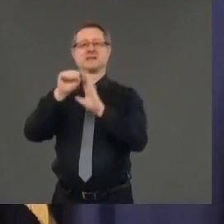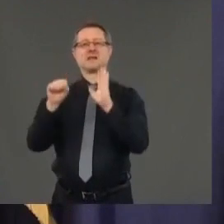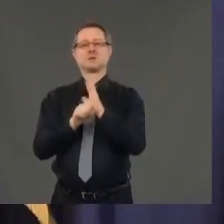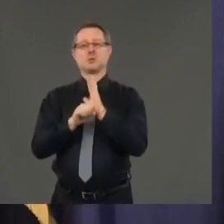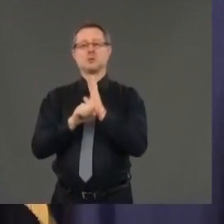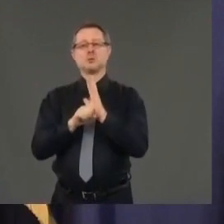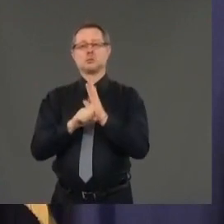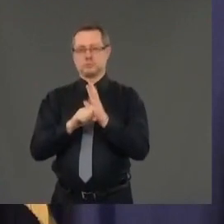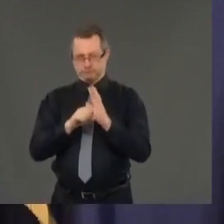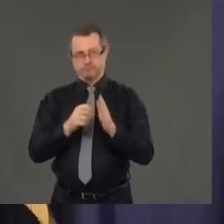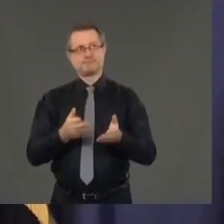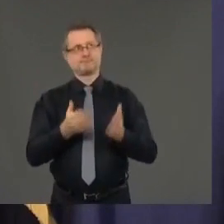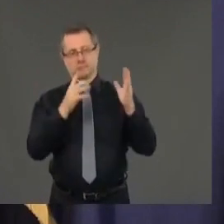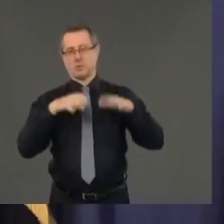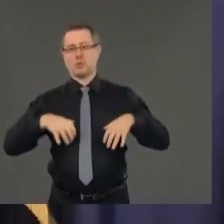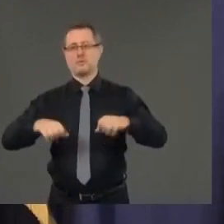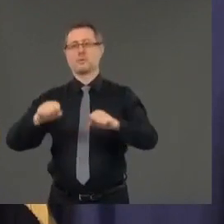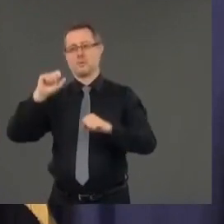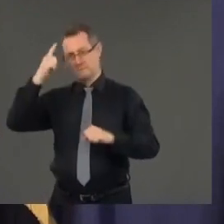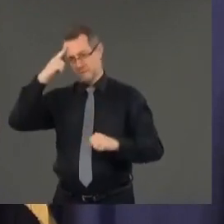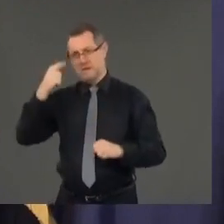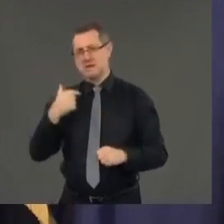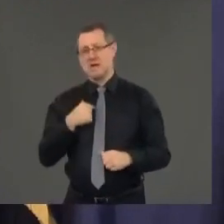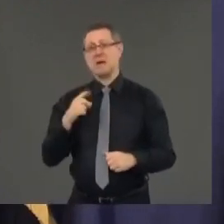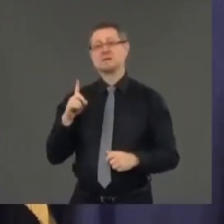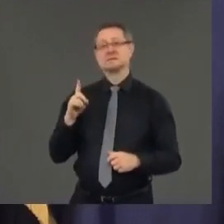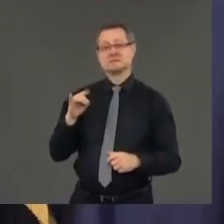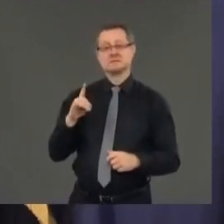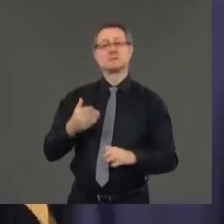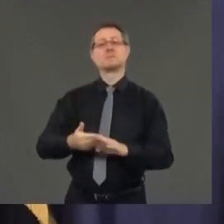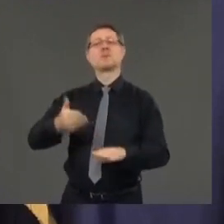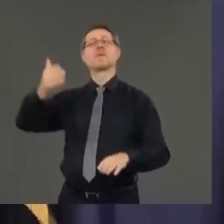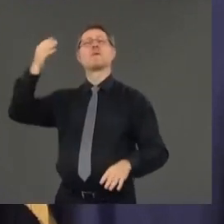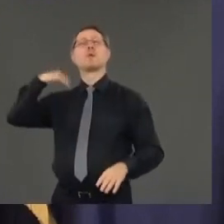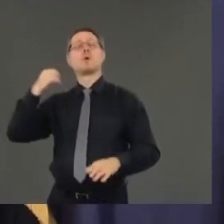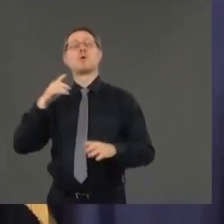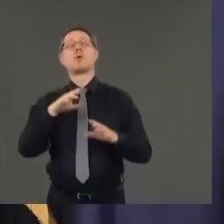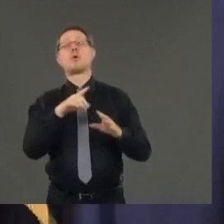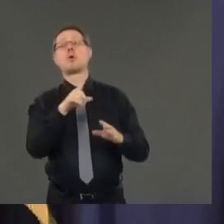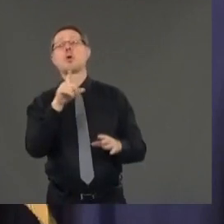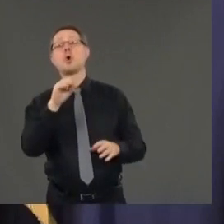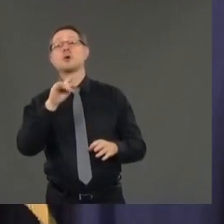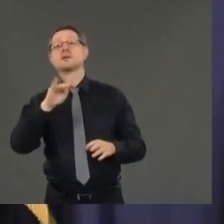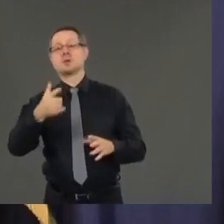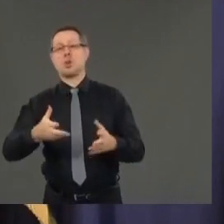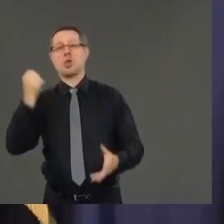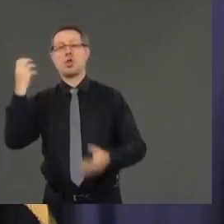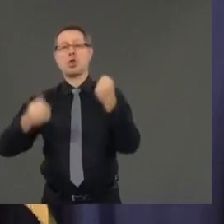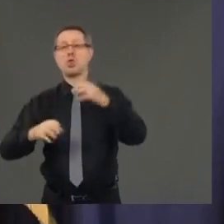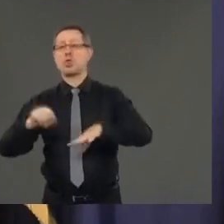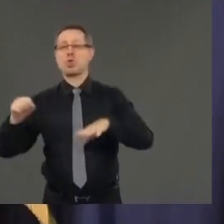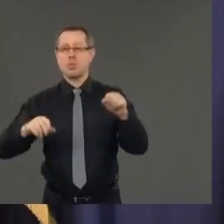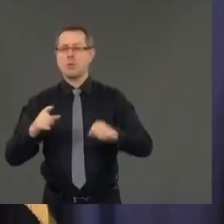DECLARE AN EMERGENCY AND COME IN, BASICALLY, IN A TAKEOVER CAPACITY.